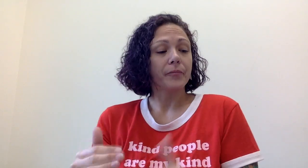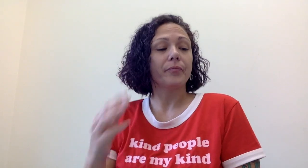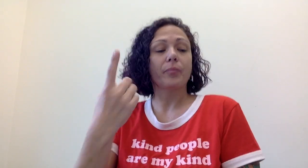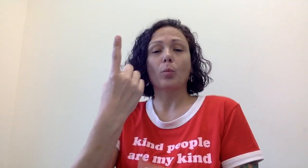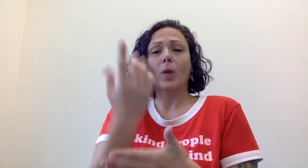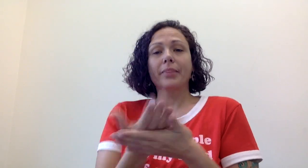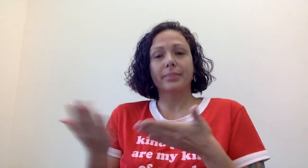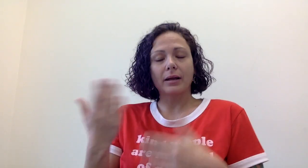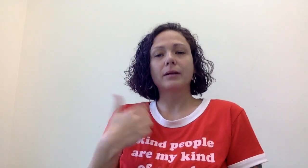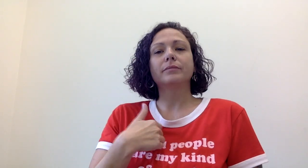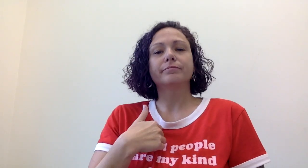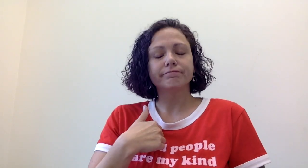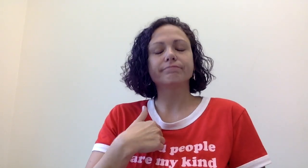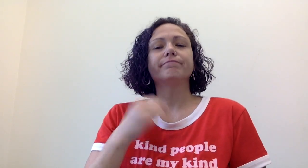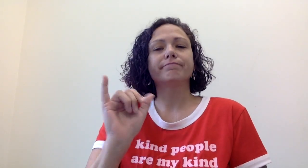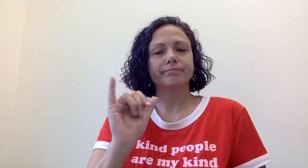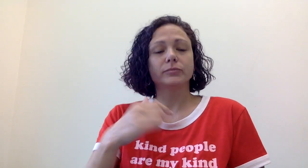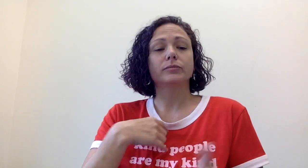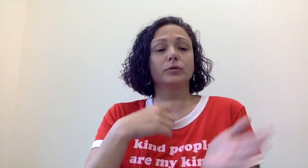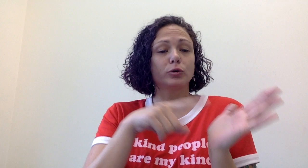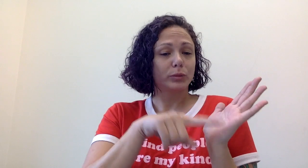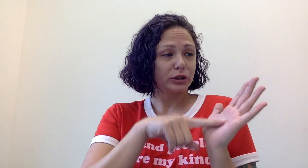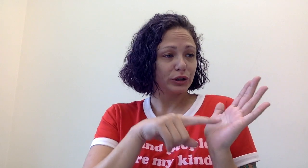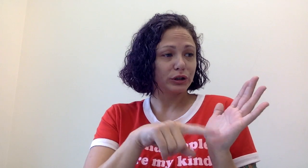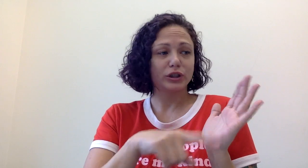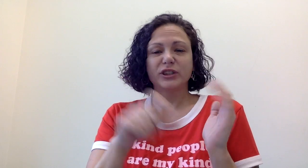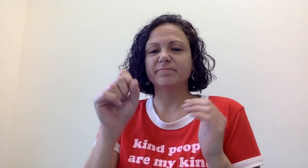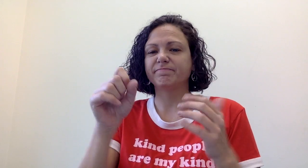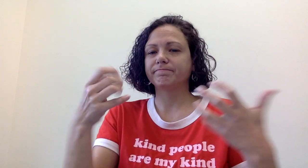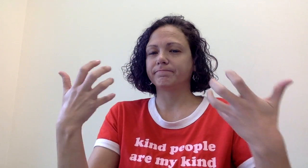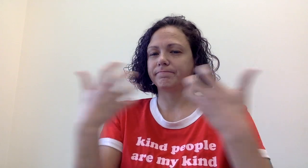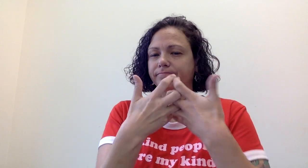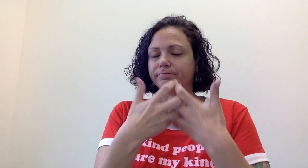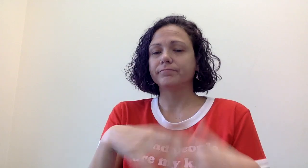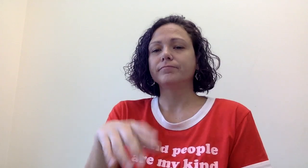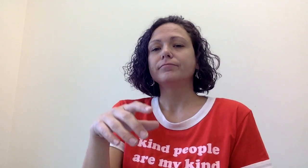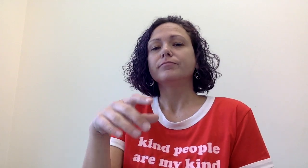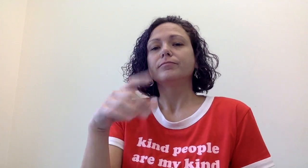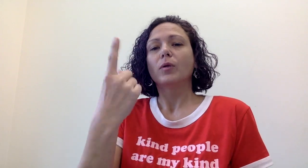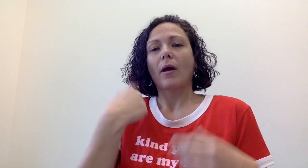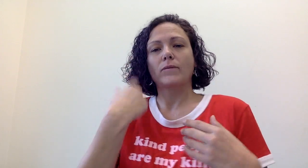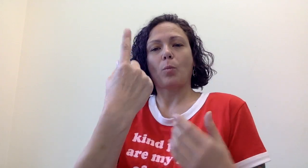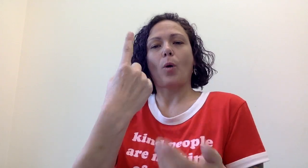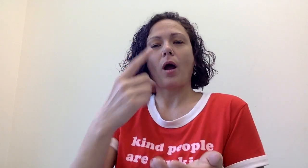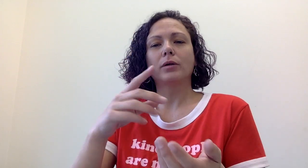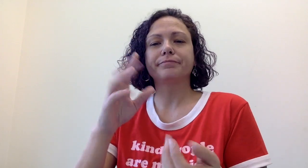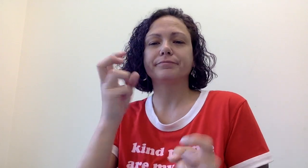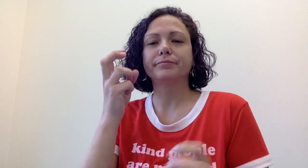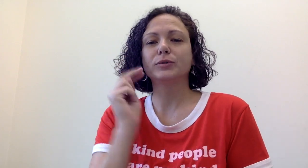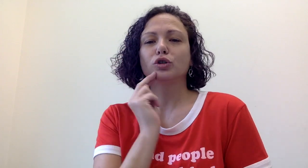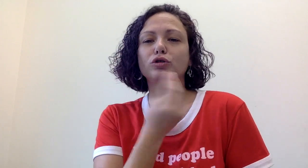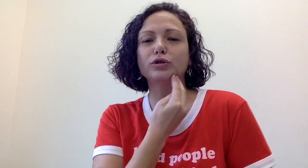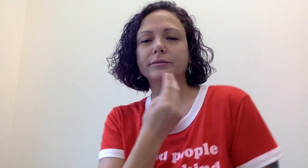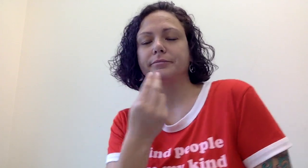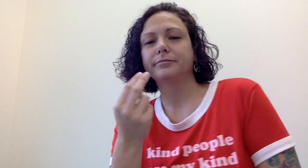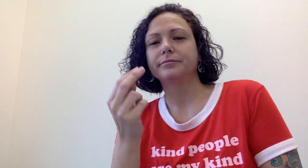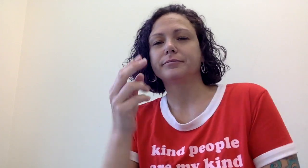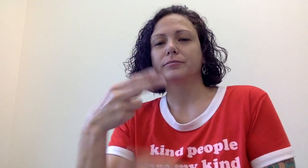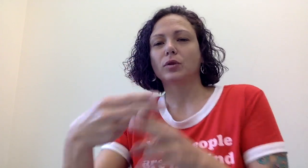One last thing that I wanted to mention is, through my research, I realized that there's one nutrient that totally fits with this diet.